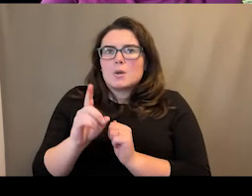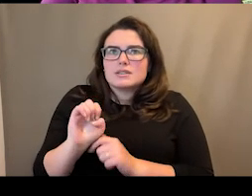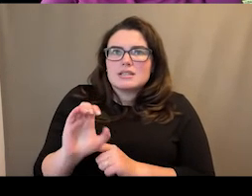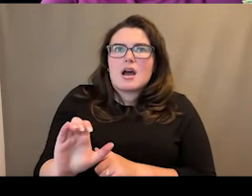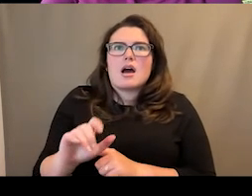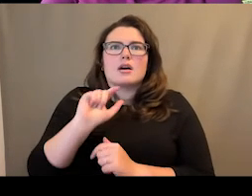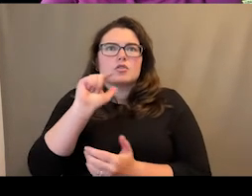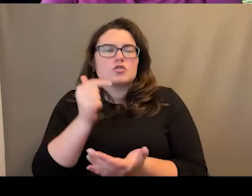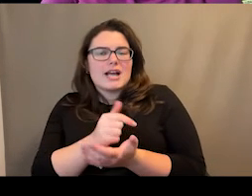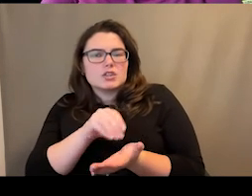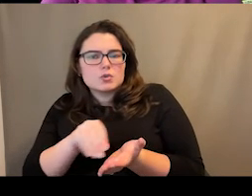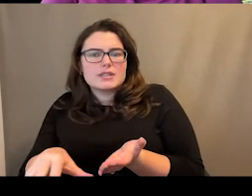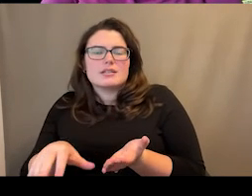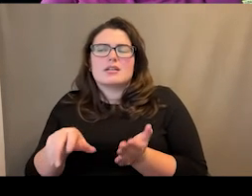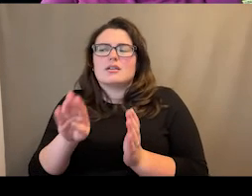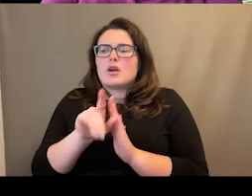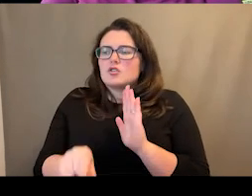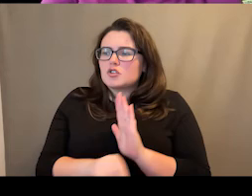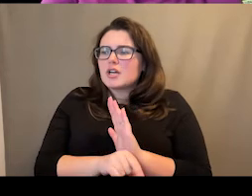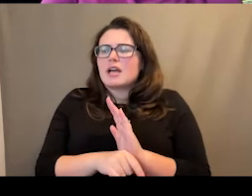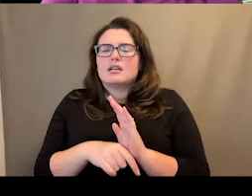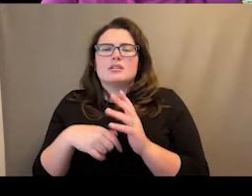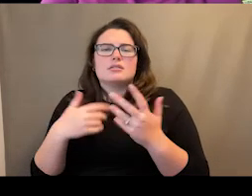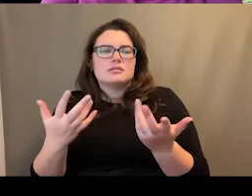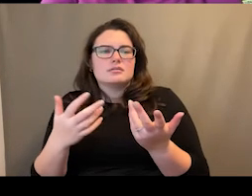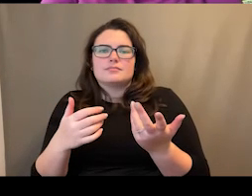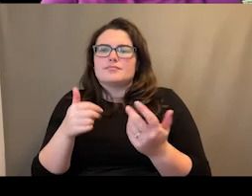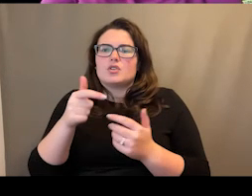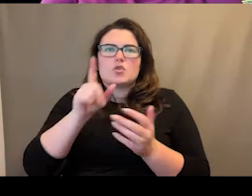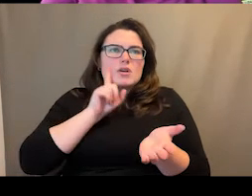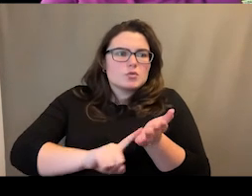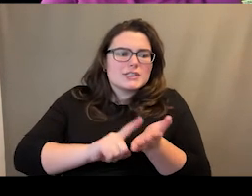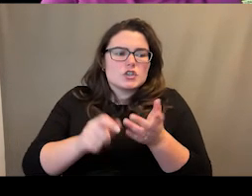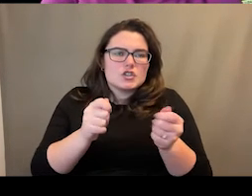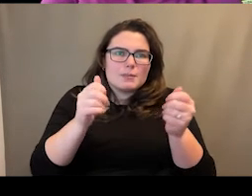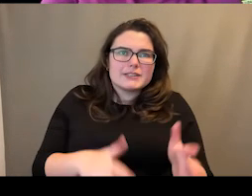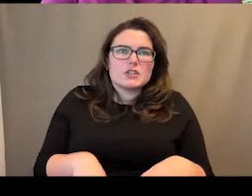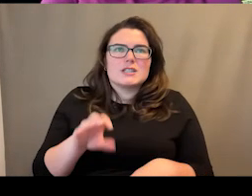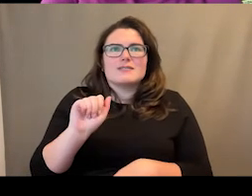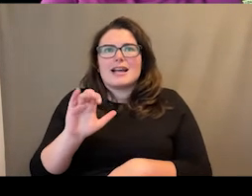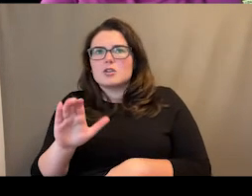Are you an undergraduate student? Are you a research administrator or faculty in what area?